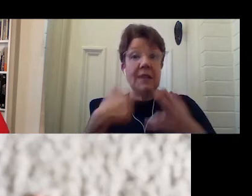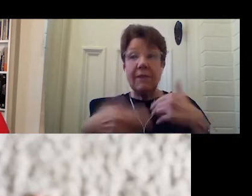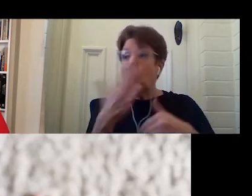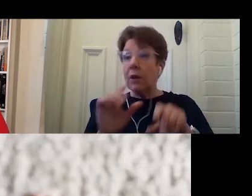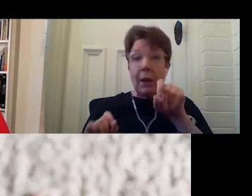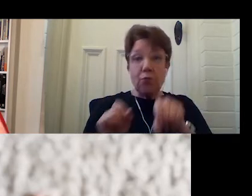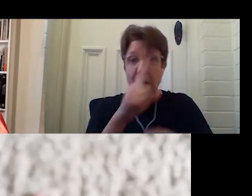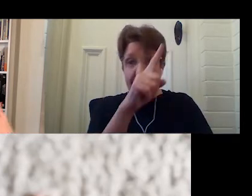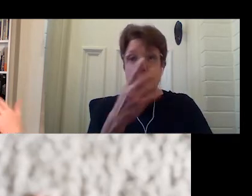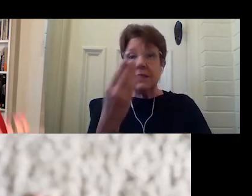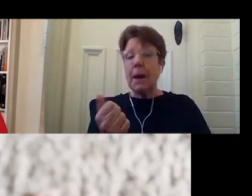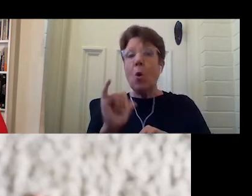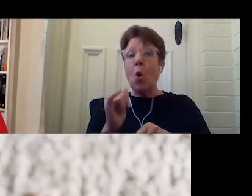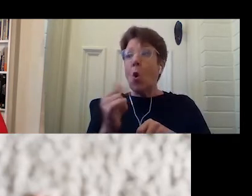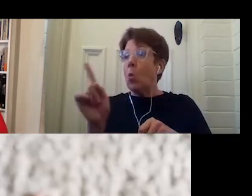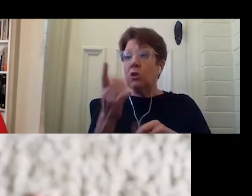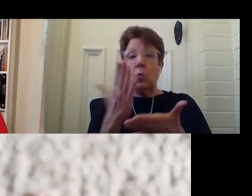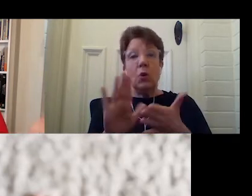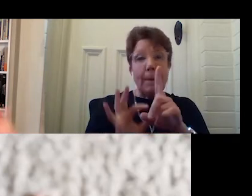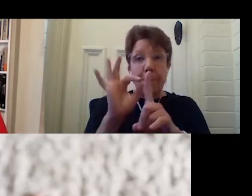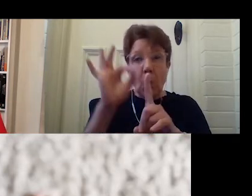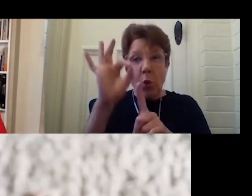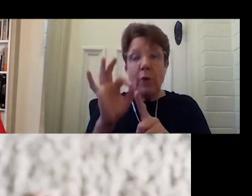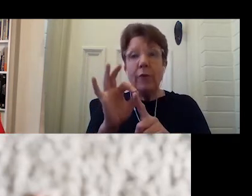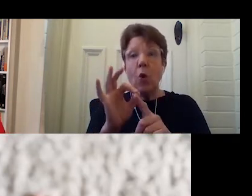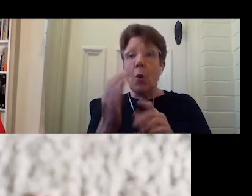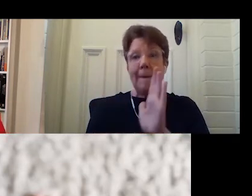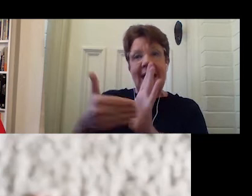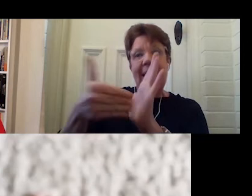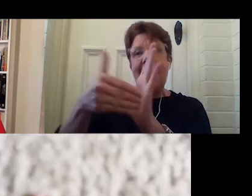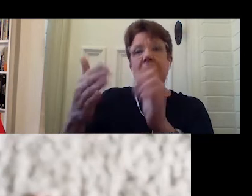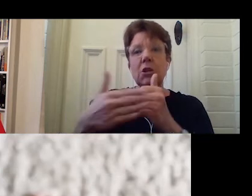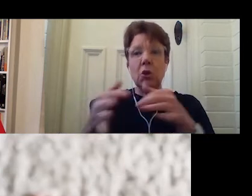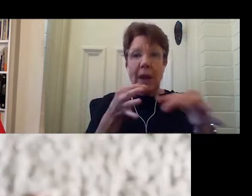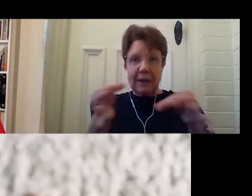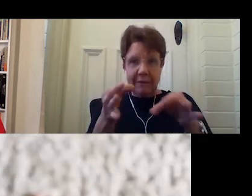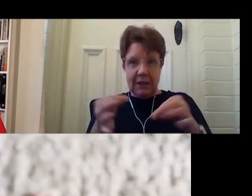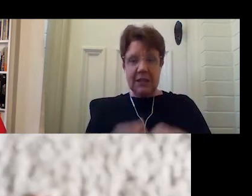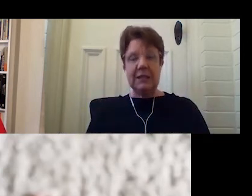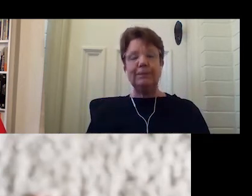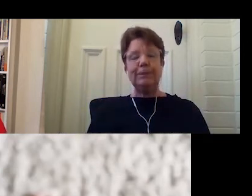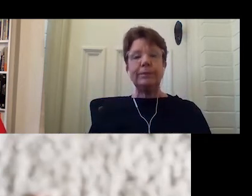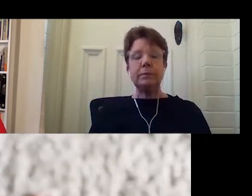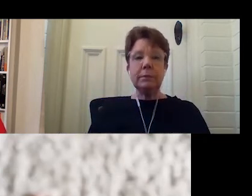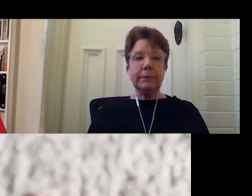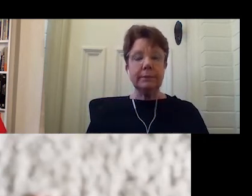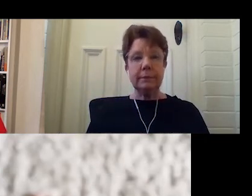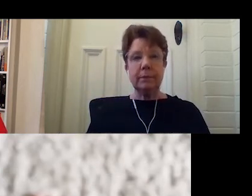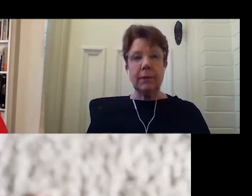enhance or new activities to bring in. It is important at this point